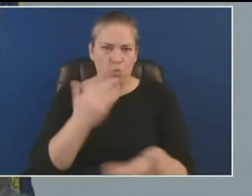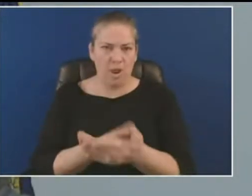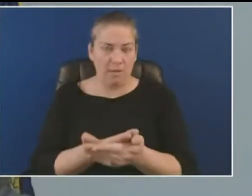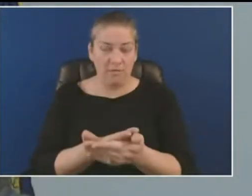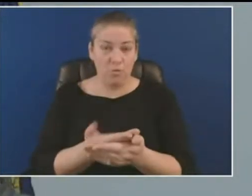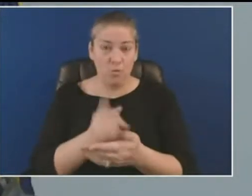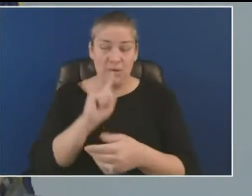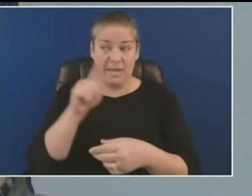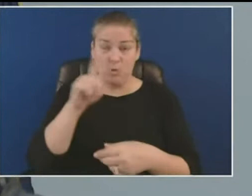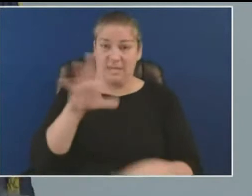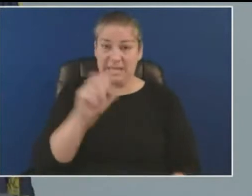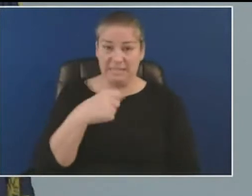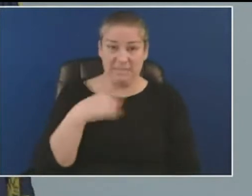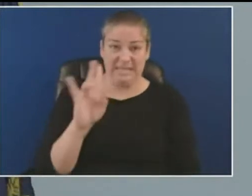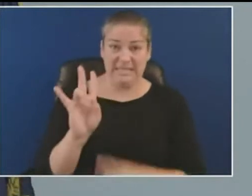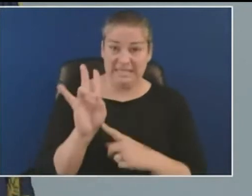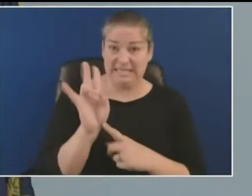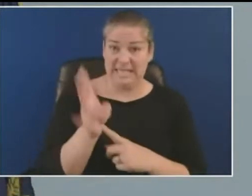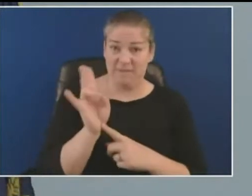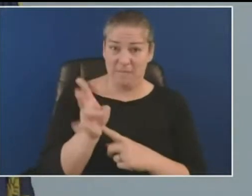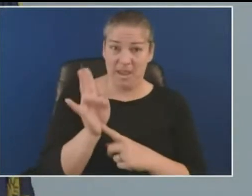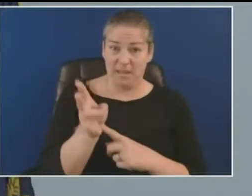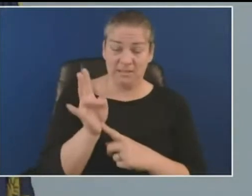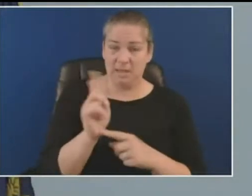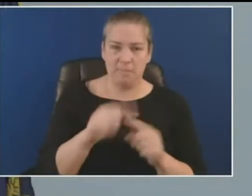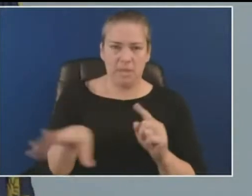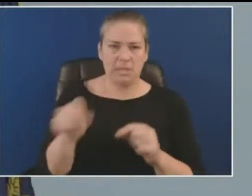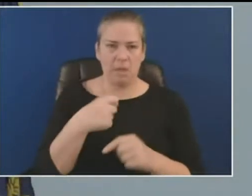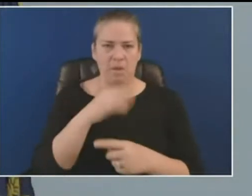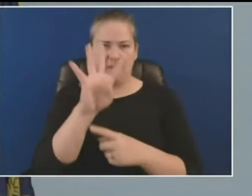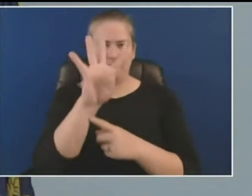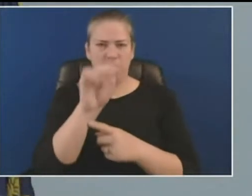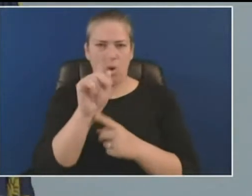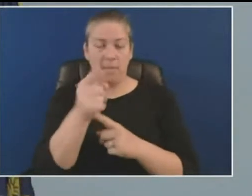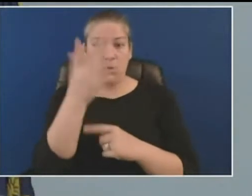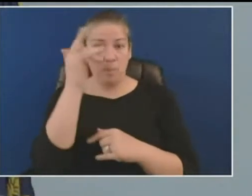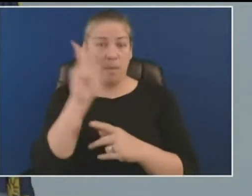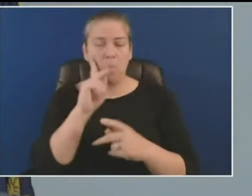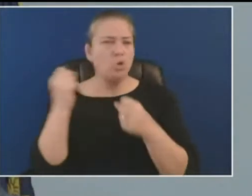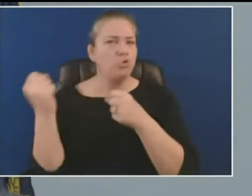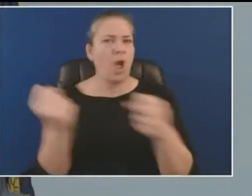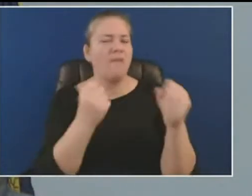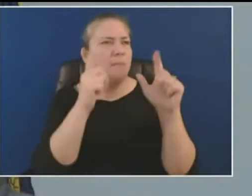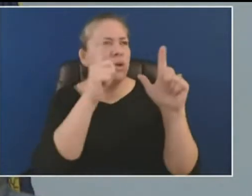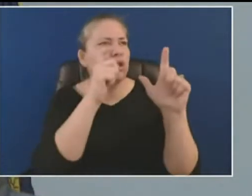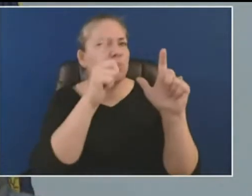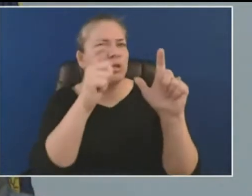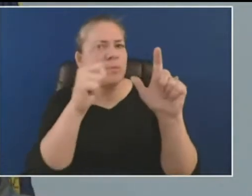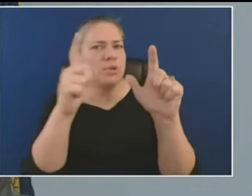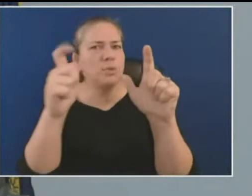Because everybody had to look and take pictures of all the damage. While they were while they were holding up,